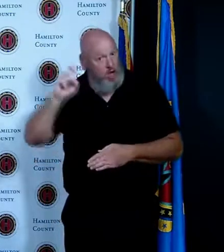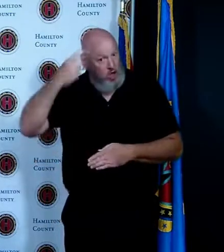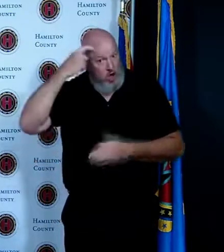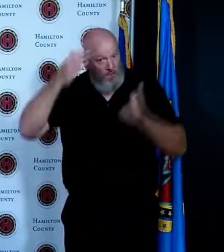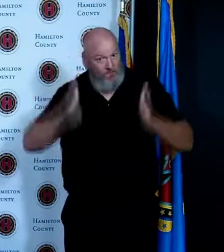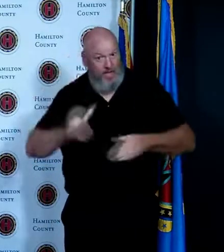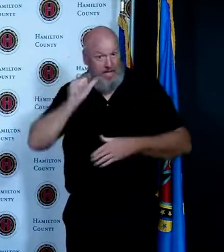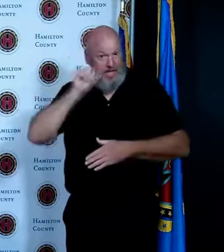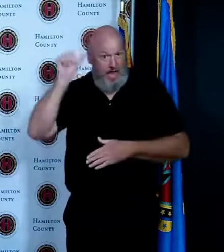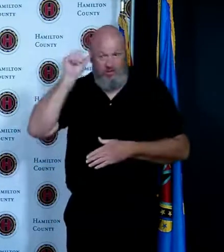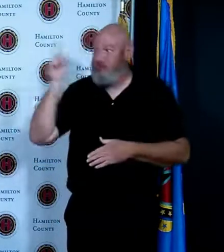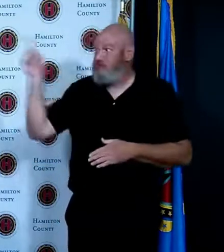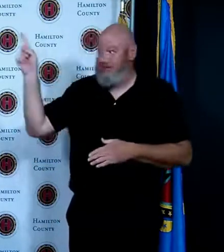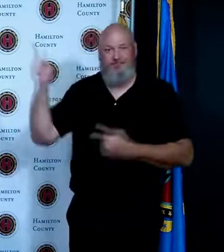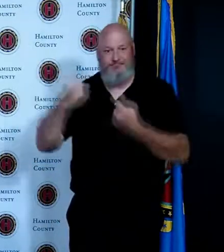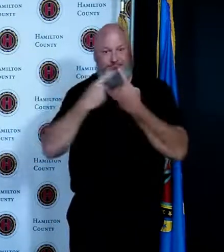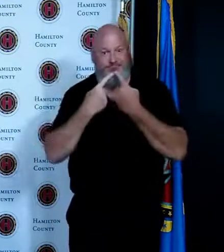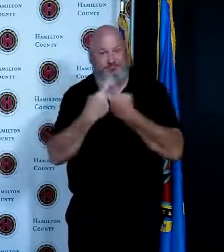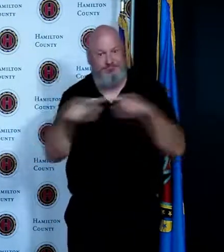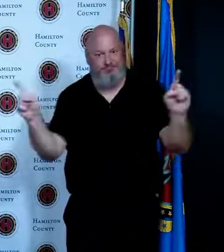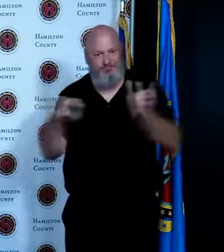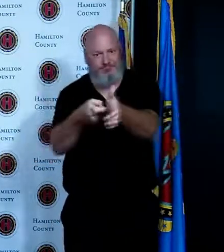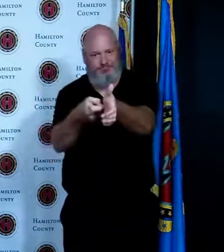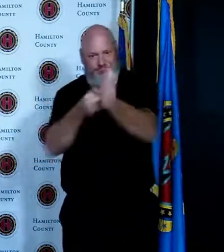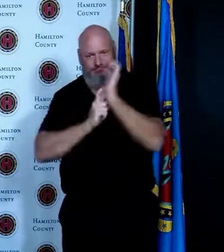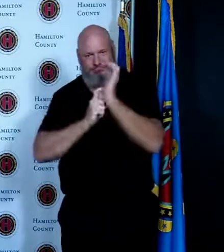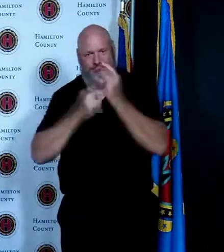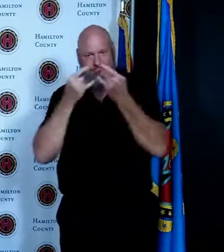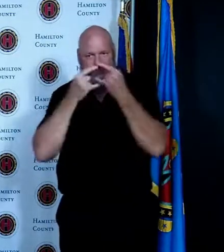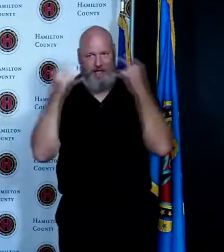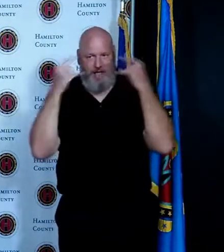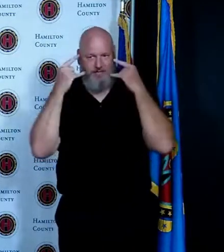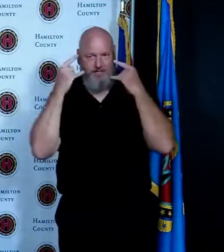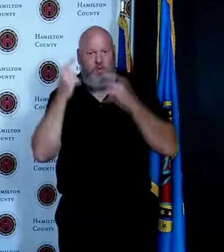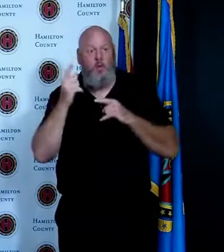in the counties that are red on the map so there are a number of indicators that